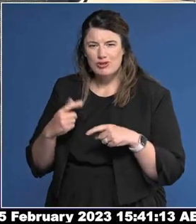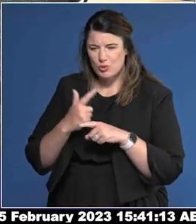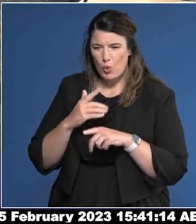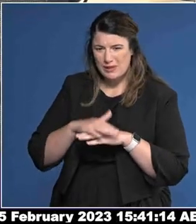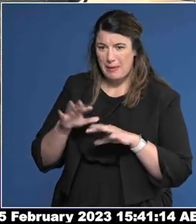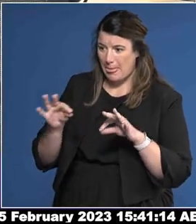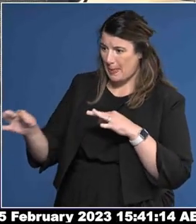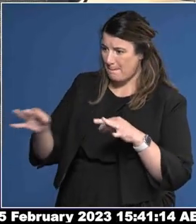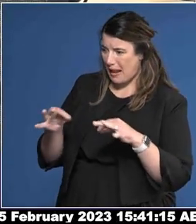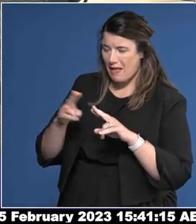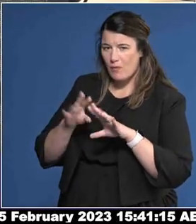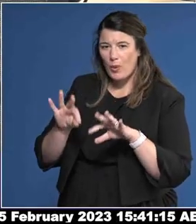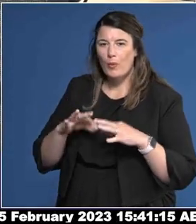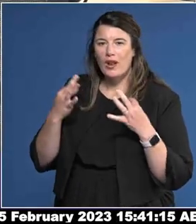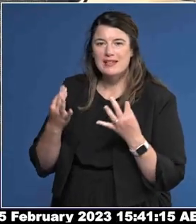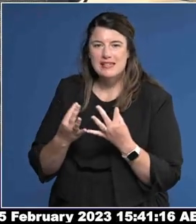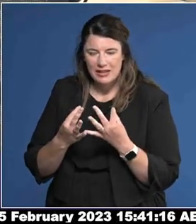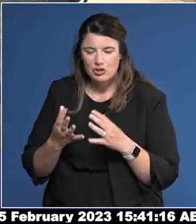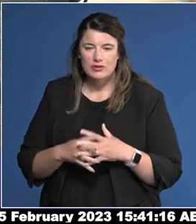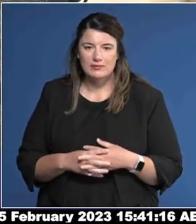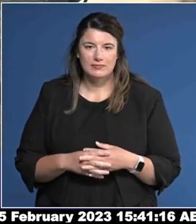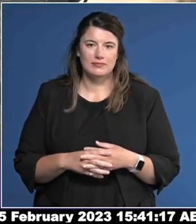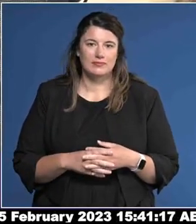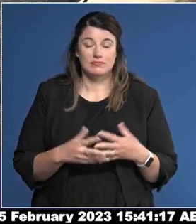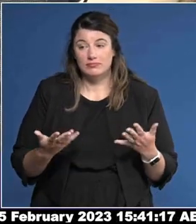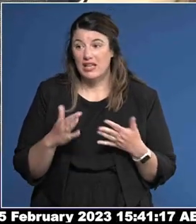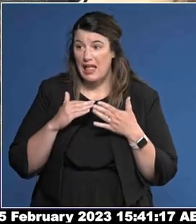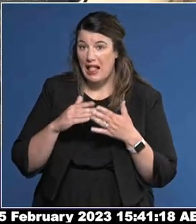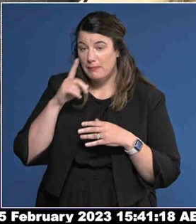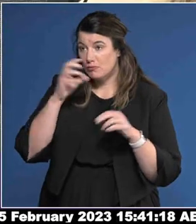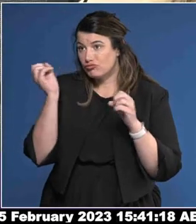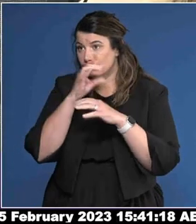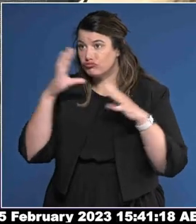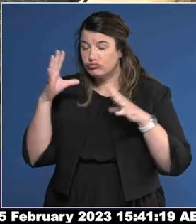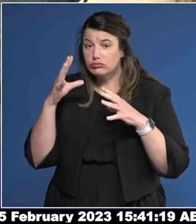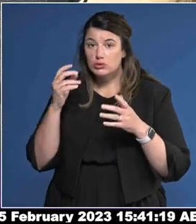So it goes from helping people to understand what abuse might look like.